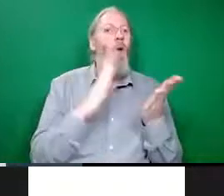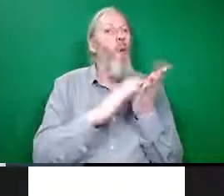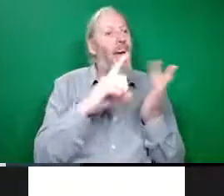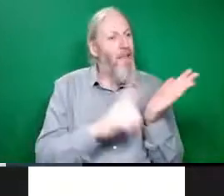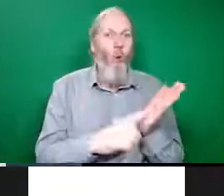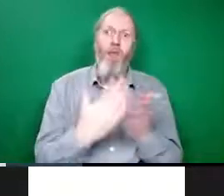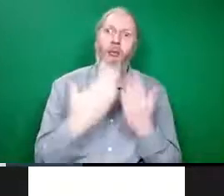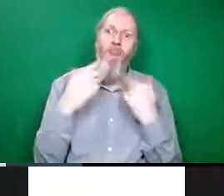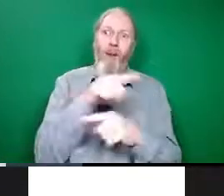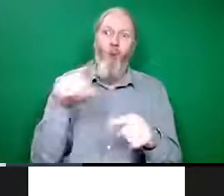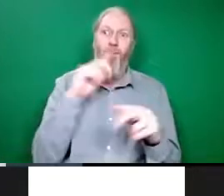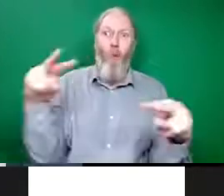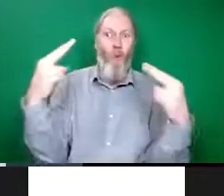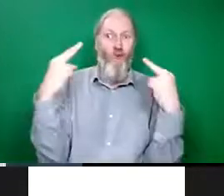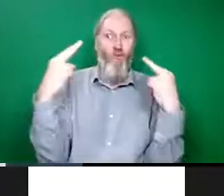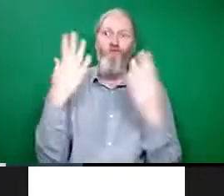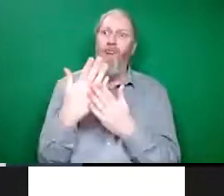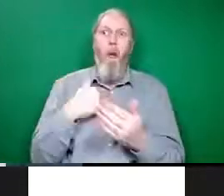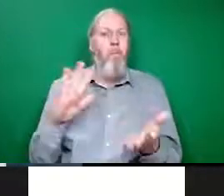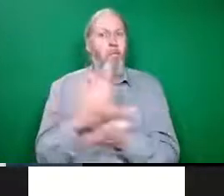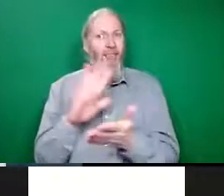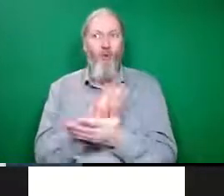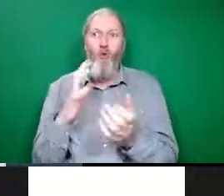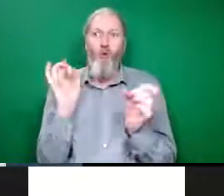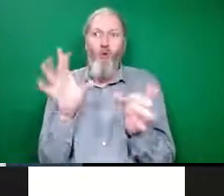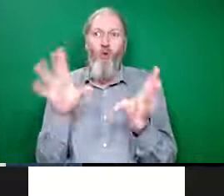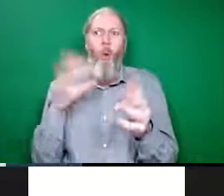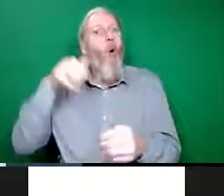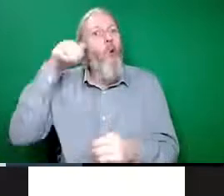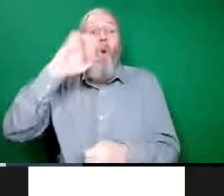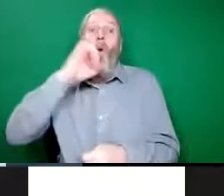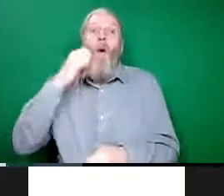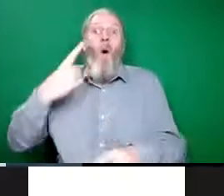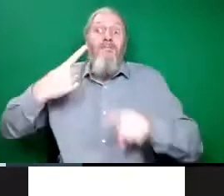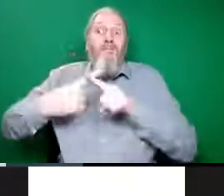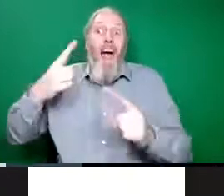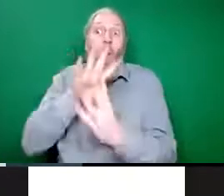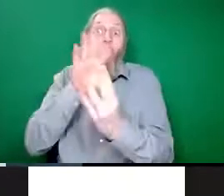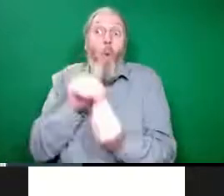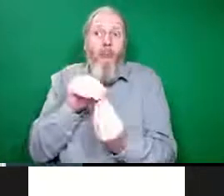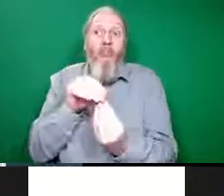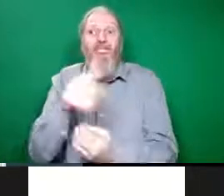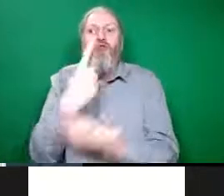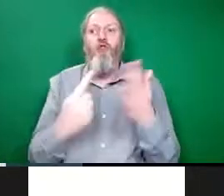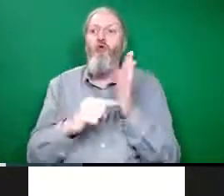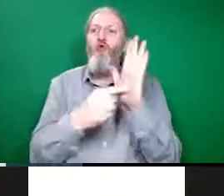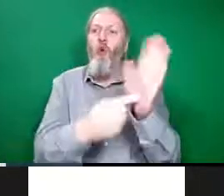from the We Made That. She oversaw the report and will be able to tell us a little bit more in detail about the key findings.